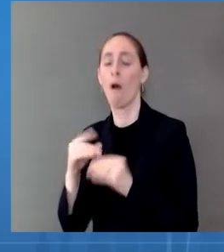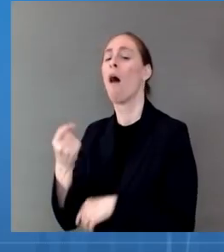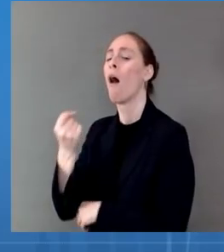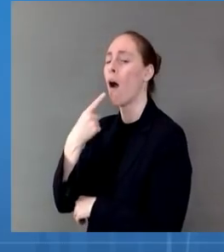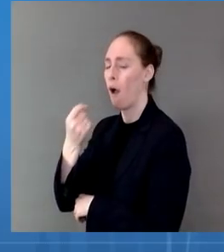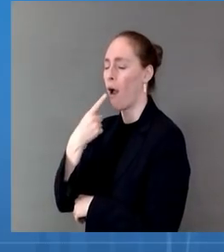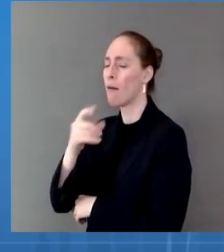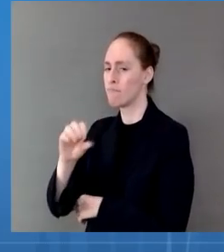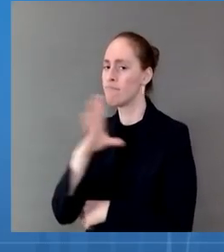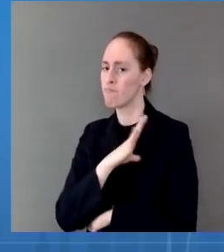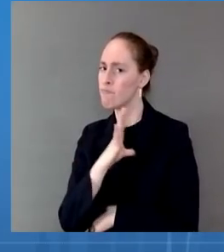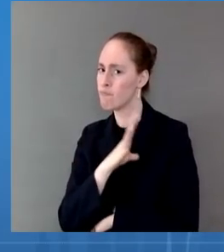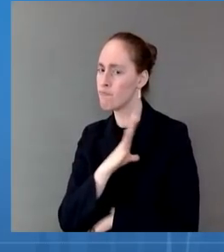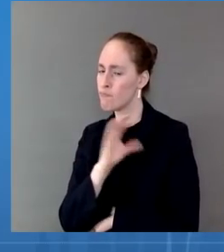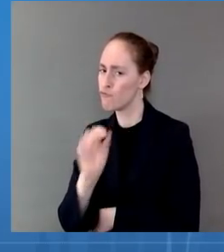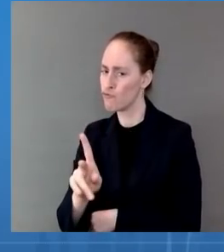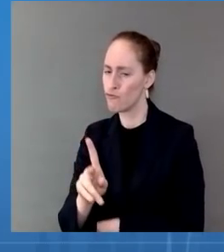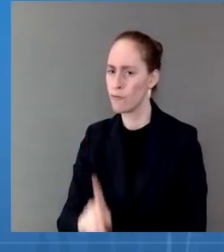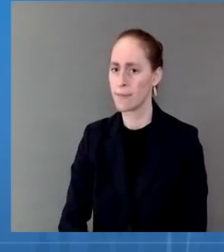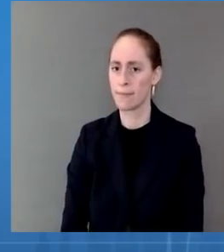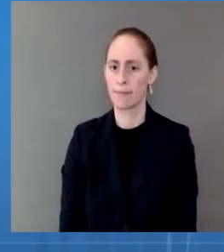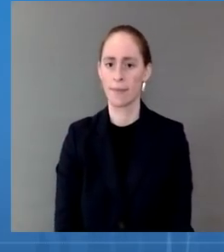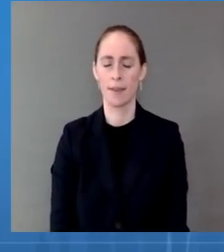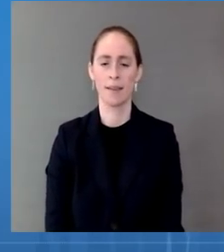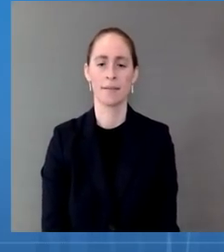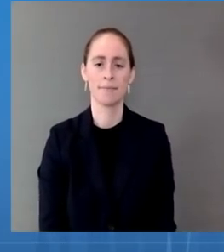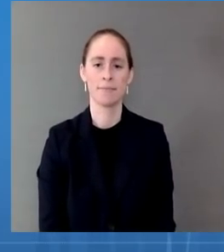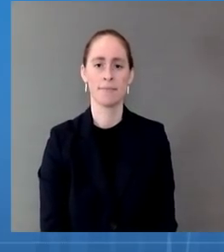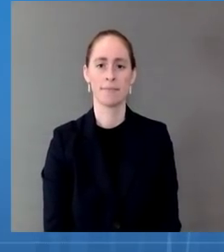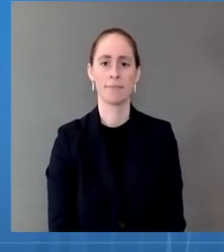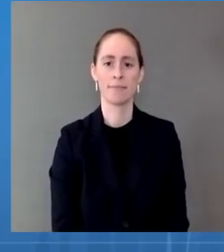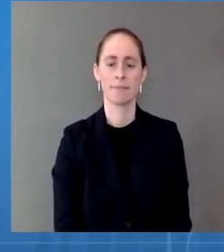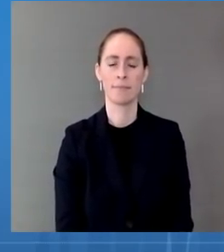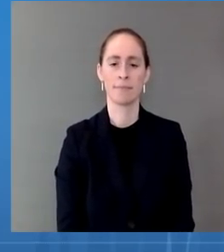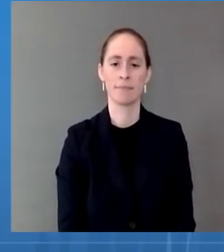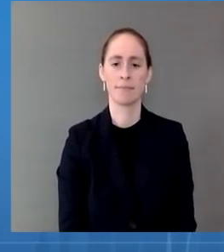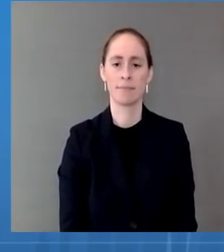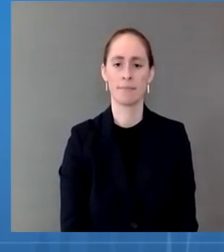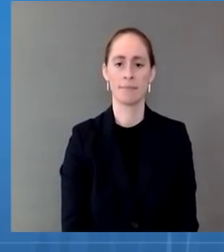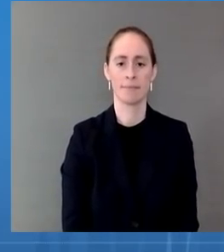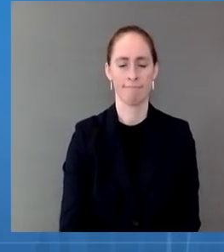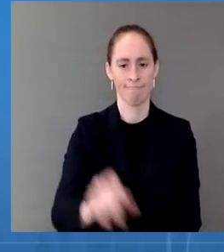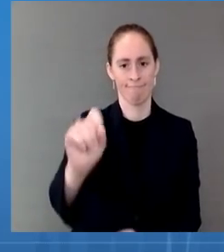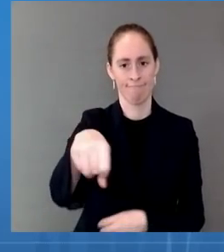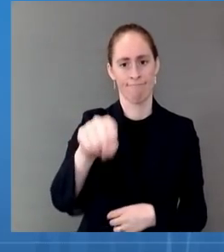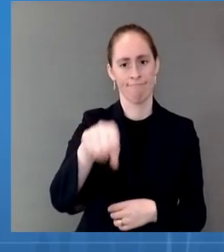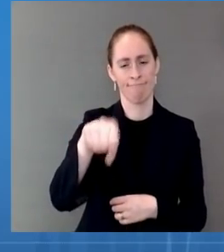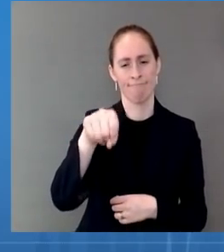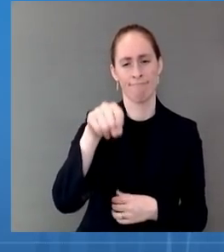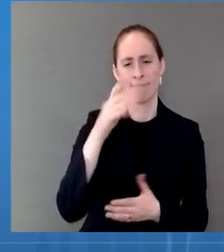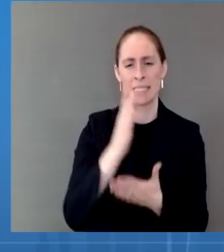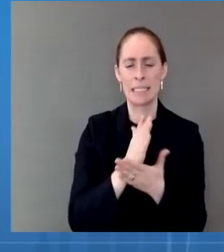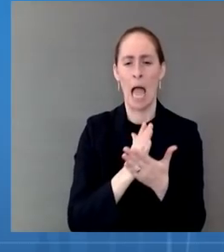And, you know, we know that some vulnerable individuals need an additional layer, but we are not taking away the layers that we have been recommending,